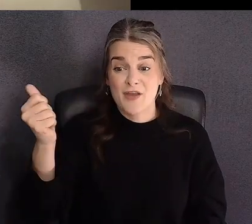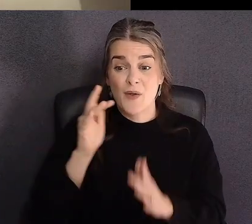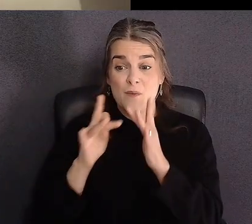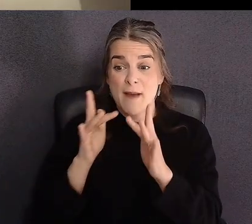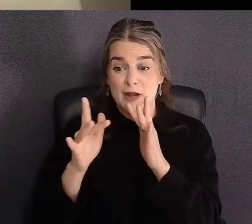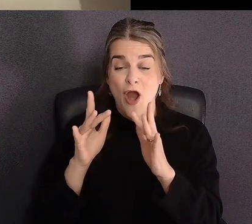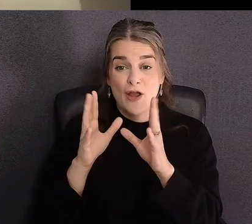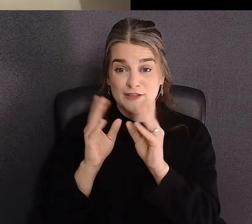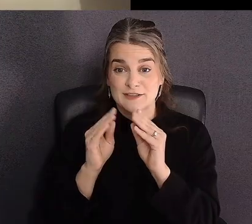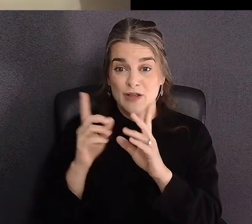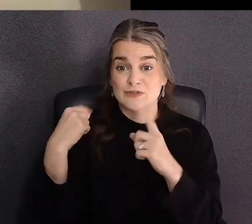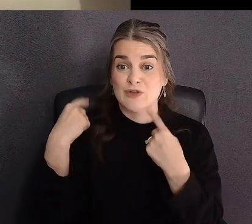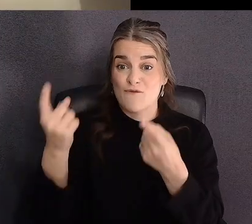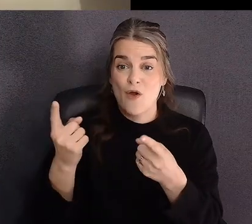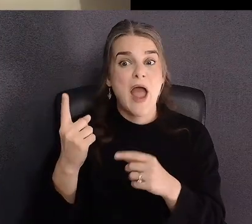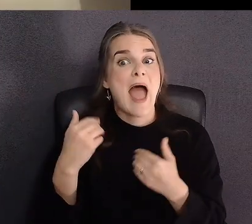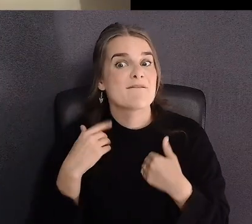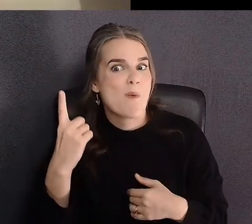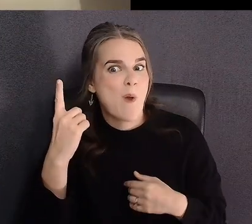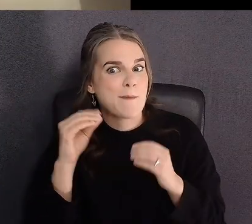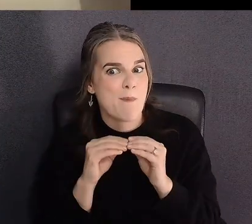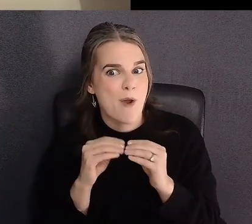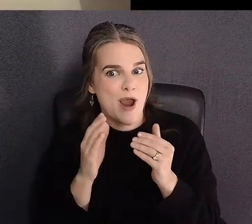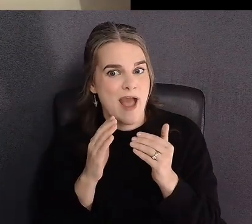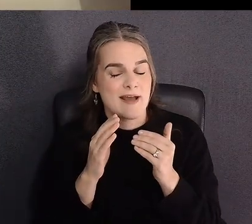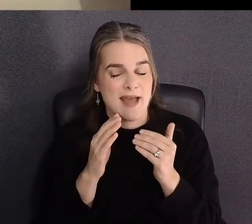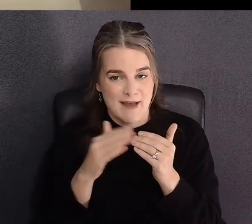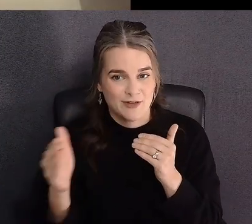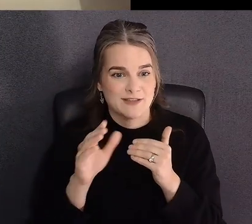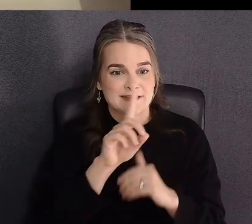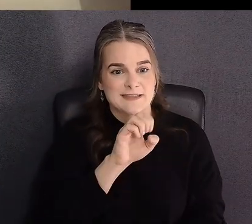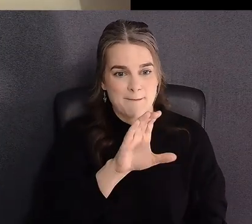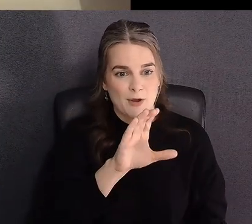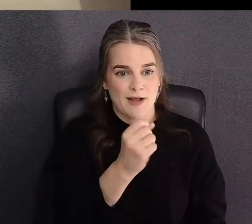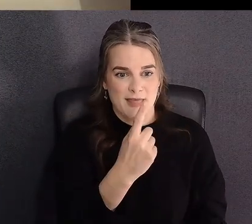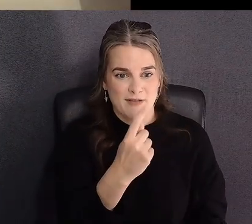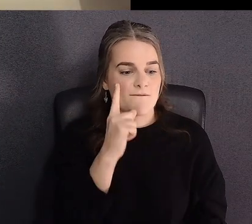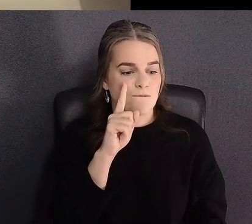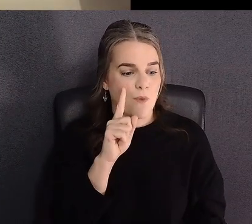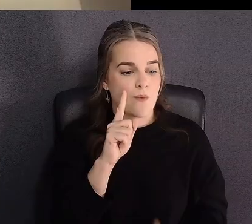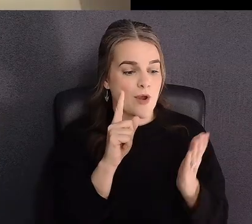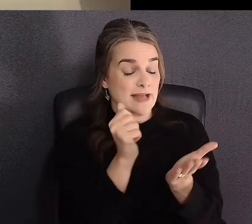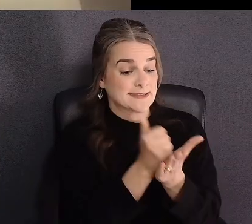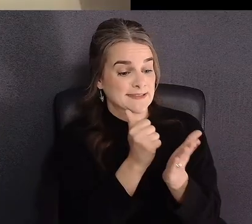And we have one more after this one in December, on December 11, about assistive tech for rec and leisure,